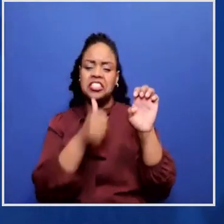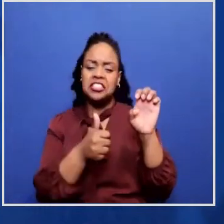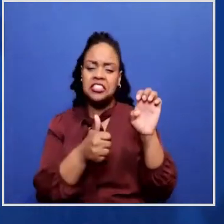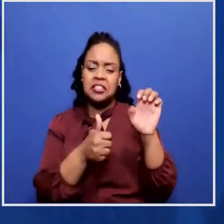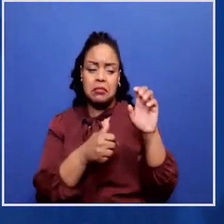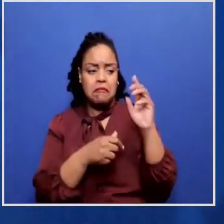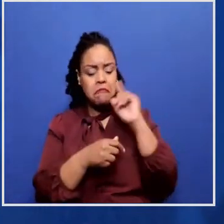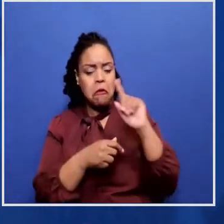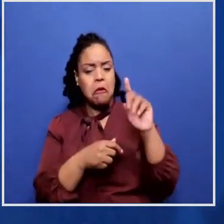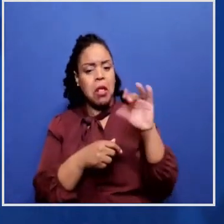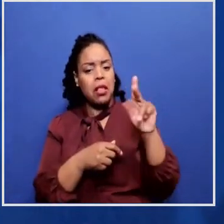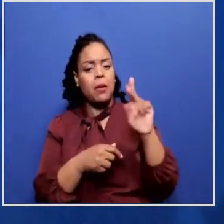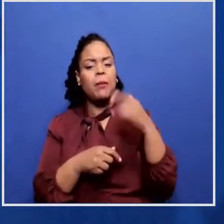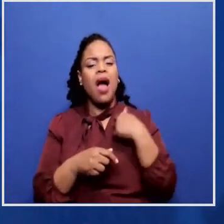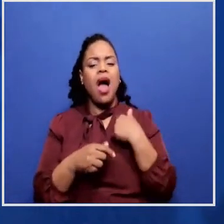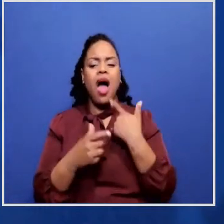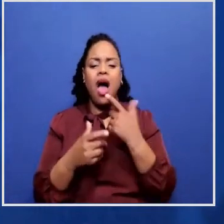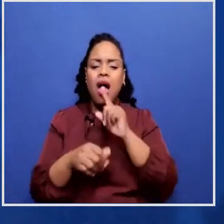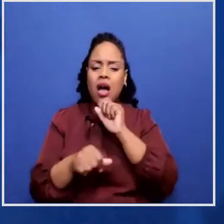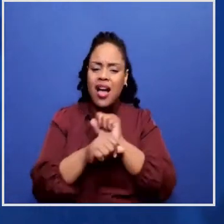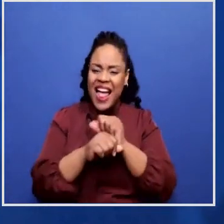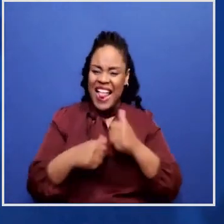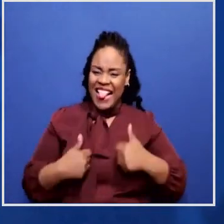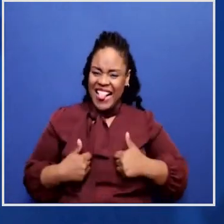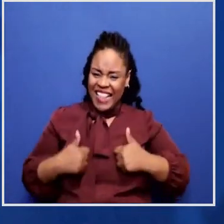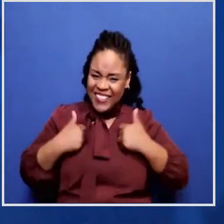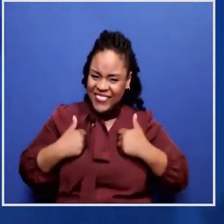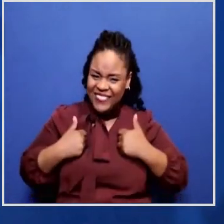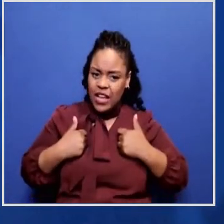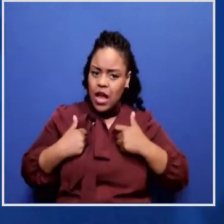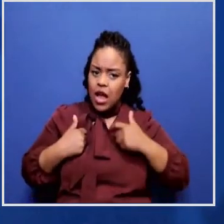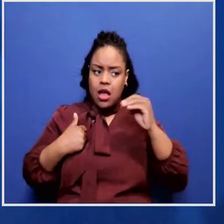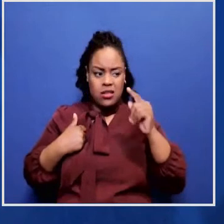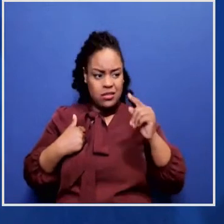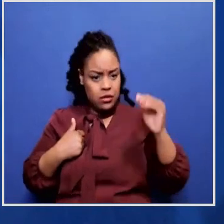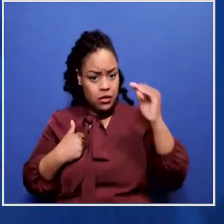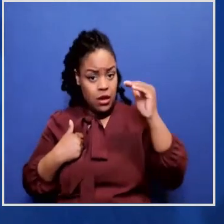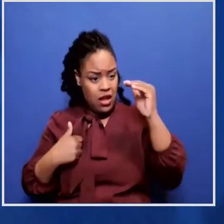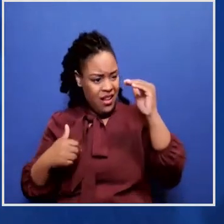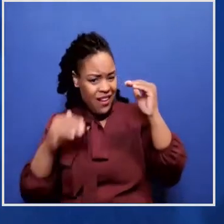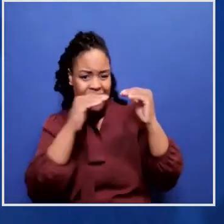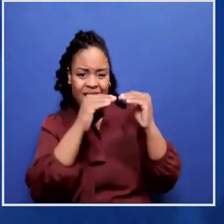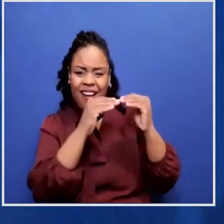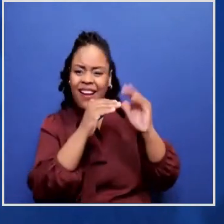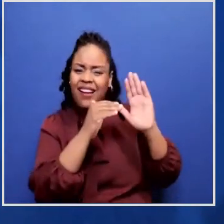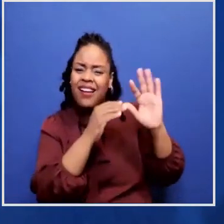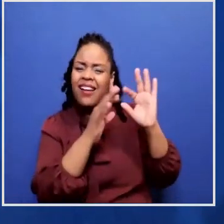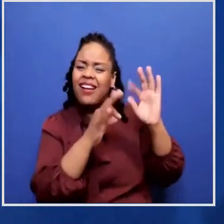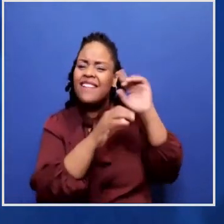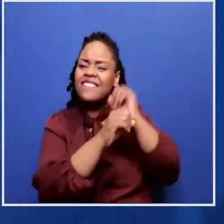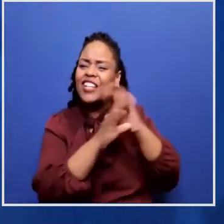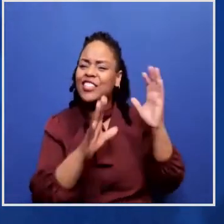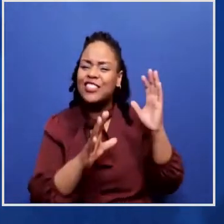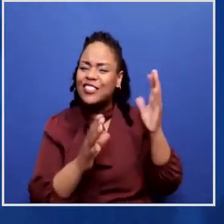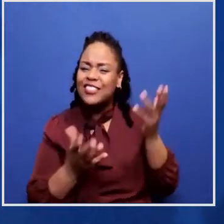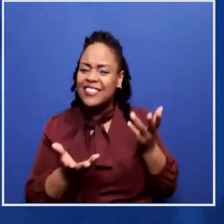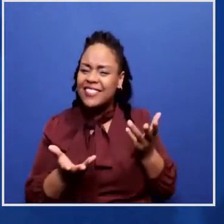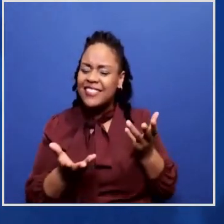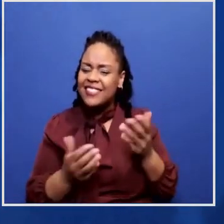LUTHER KING JR., BUT WE USE THIS AS A DATE AND A YEAR TO TRULY MANIFEST AND LIVE UP TO HIS IDEALS.